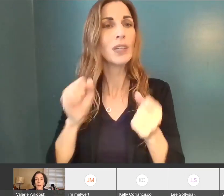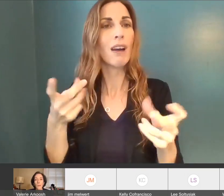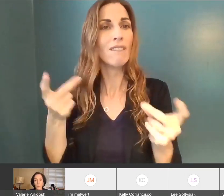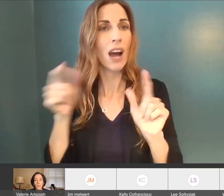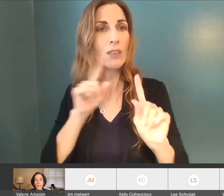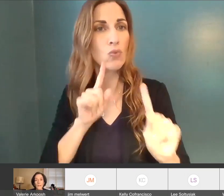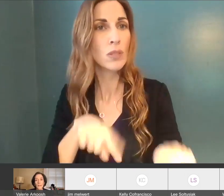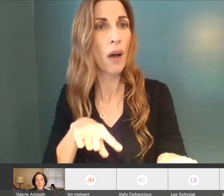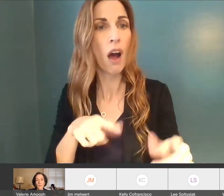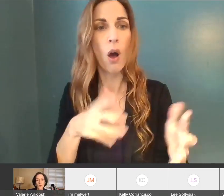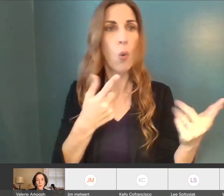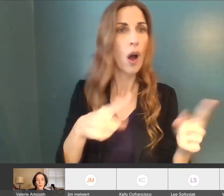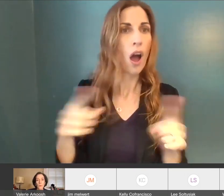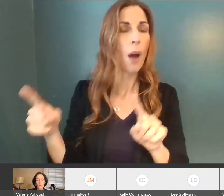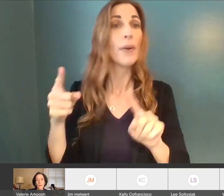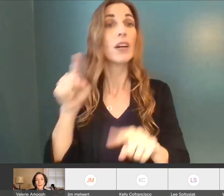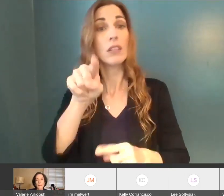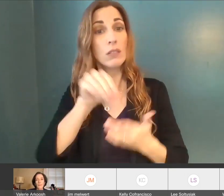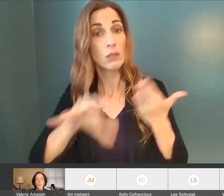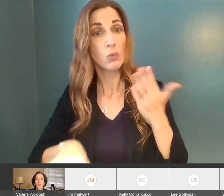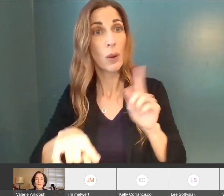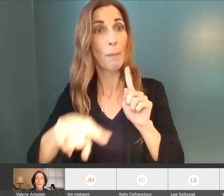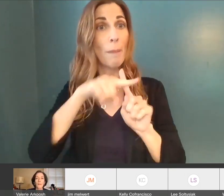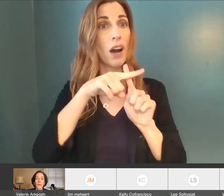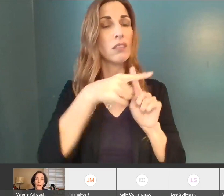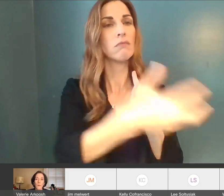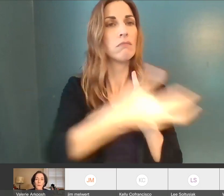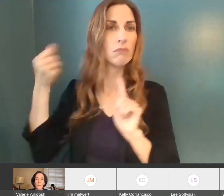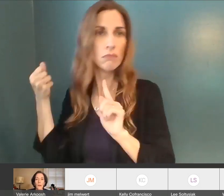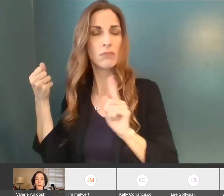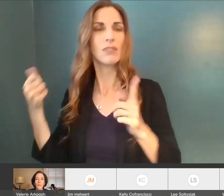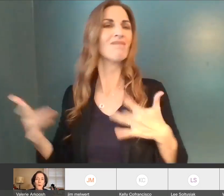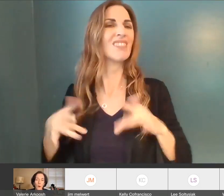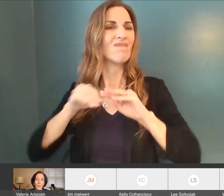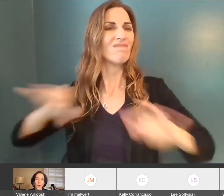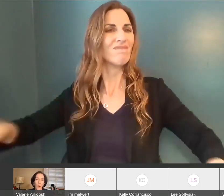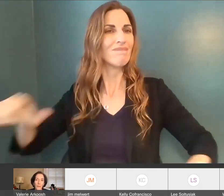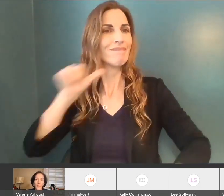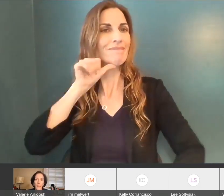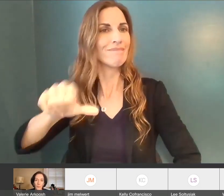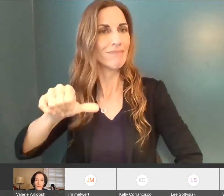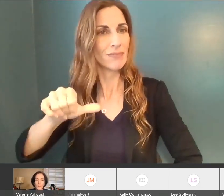by removing an individual before they can spread the virus if they're already on the campus.